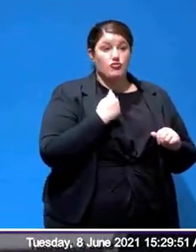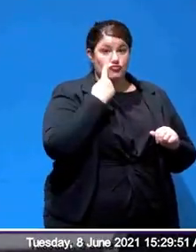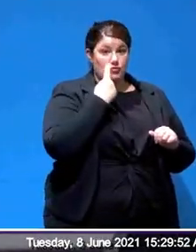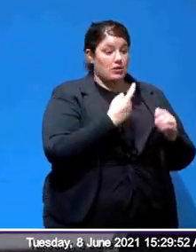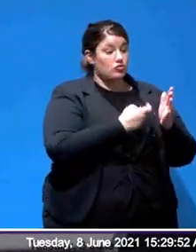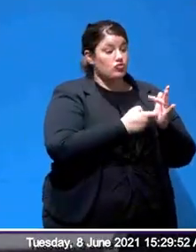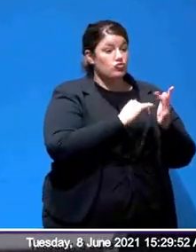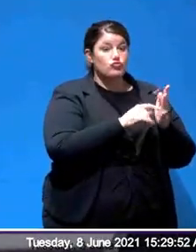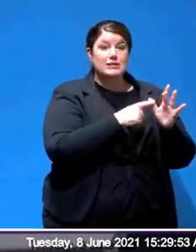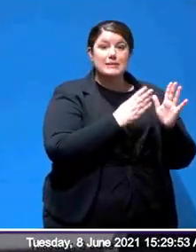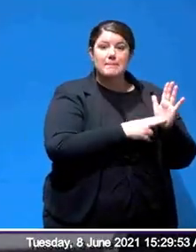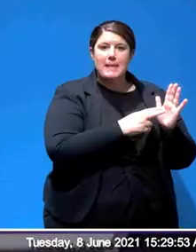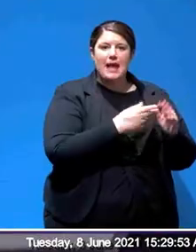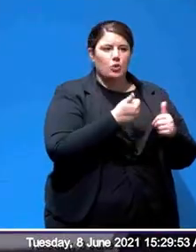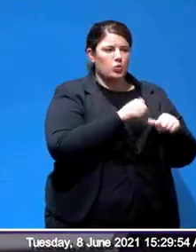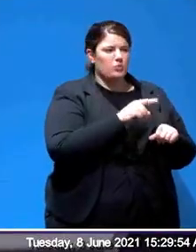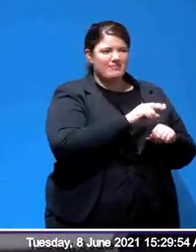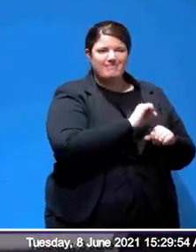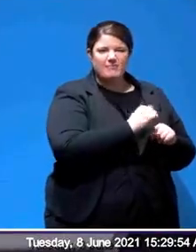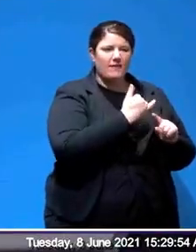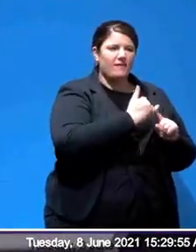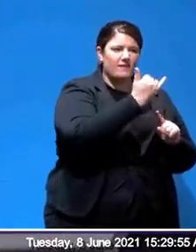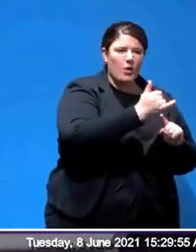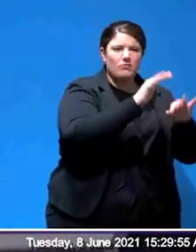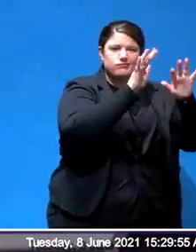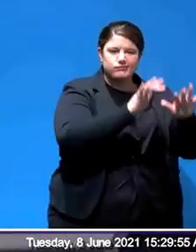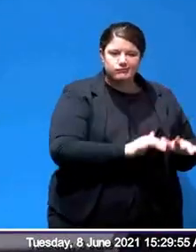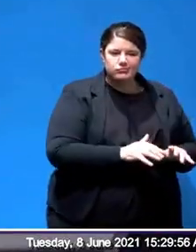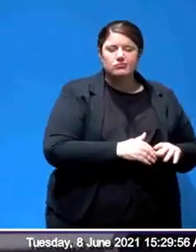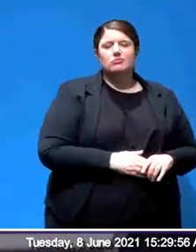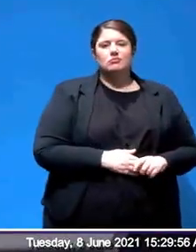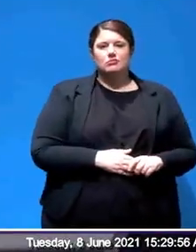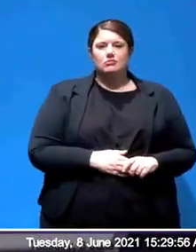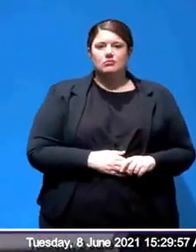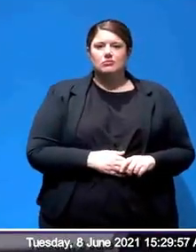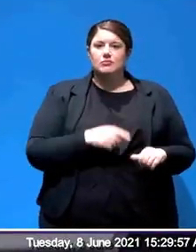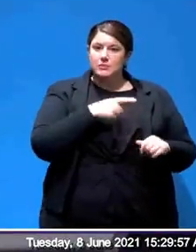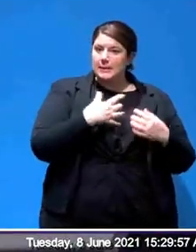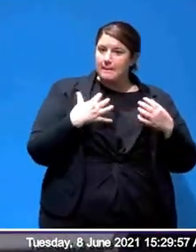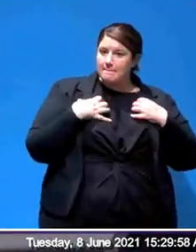being used in a particular way and it was clear that it was more of a reactive